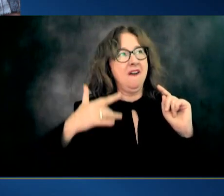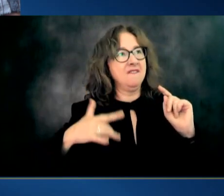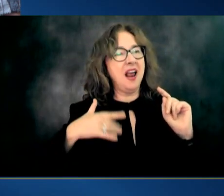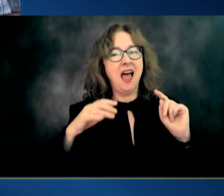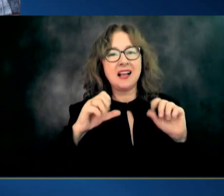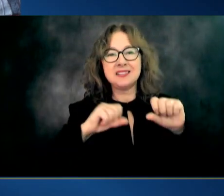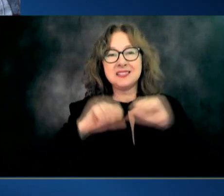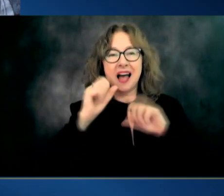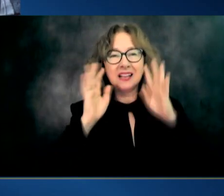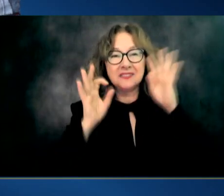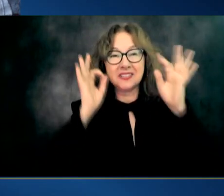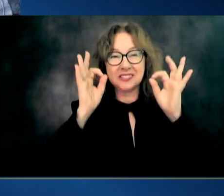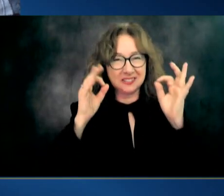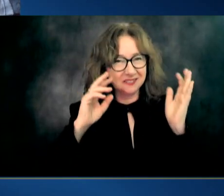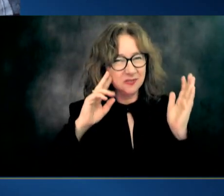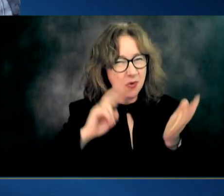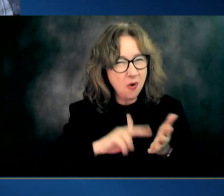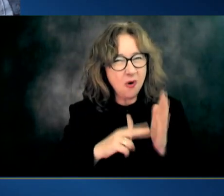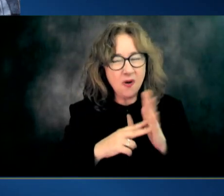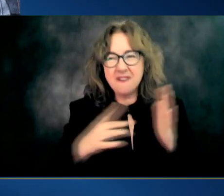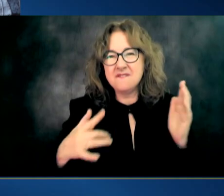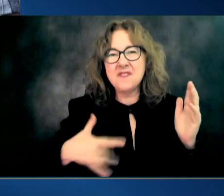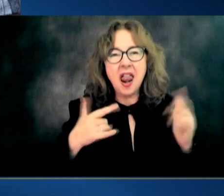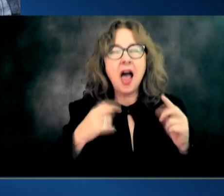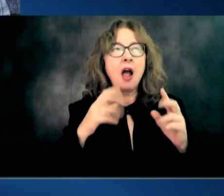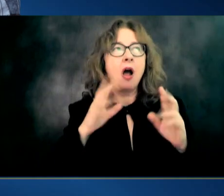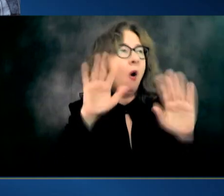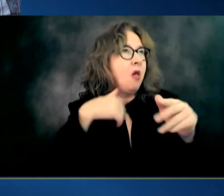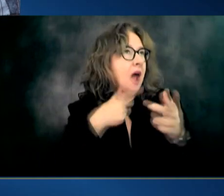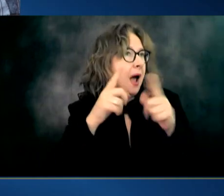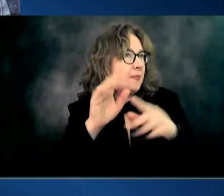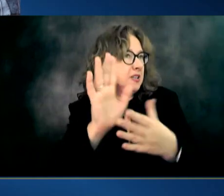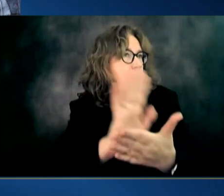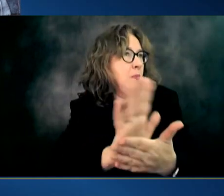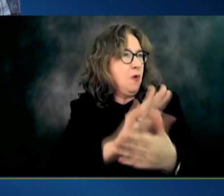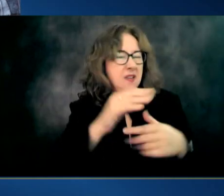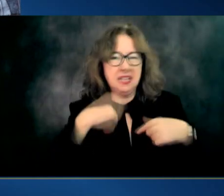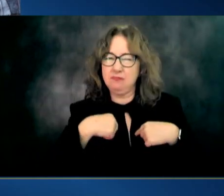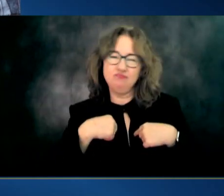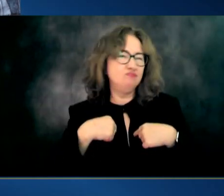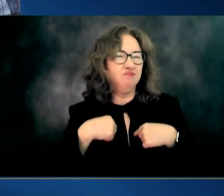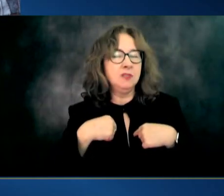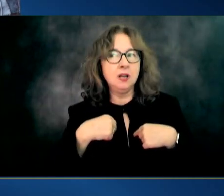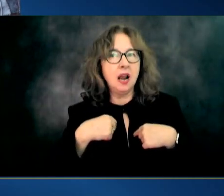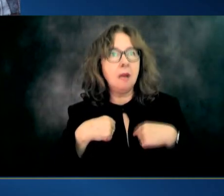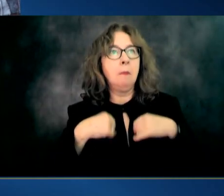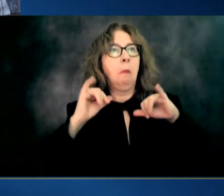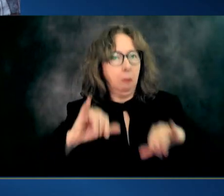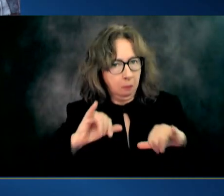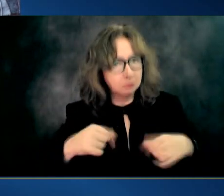that you see on movies and television and I'm getting to experience it. You know, women now